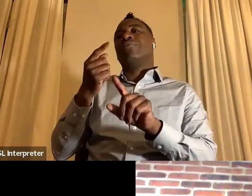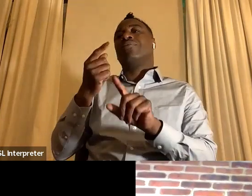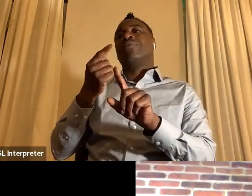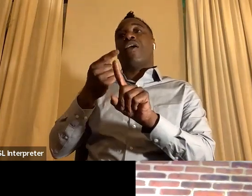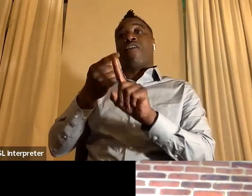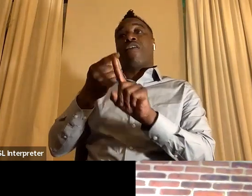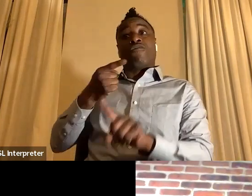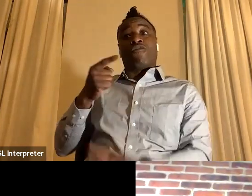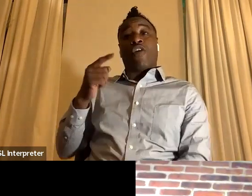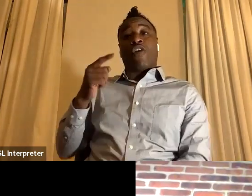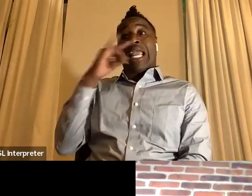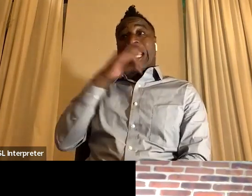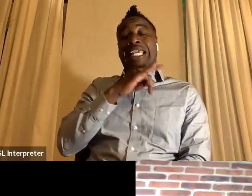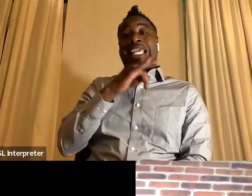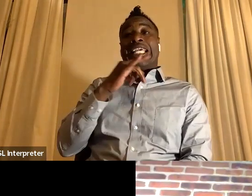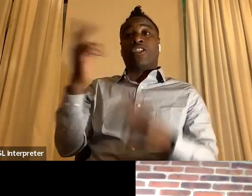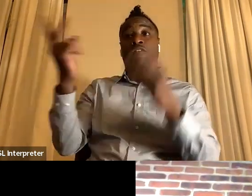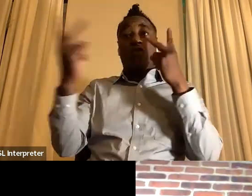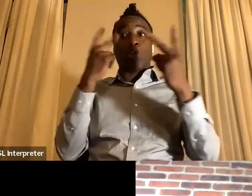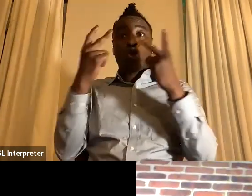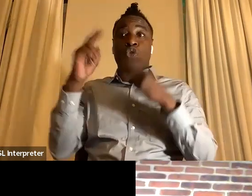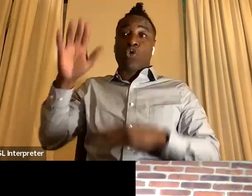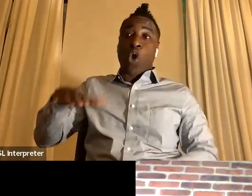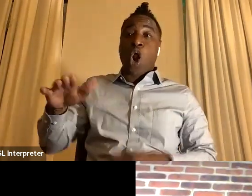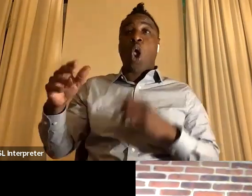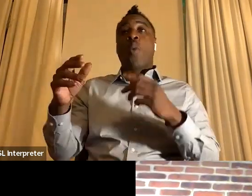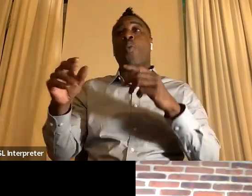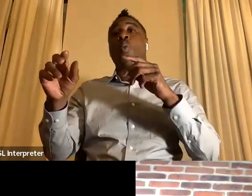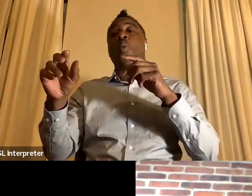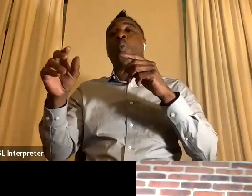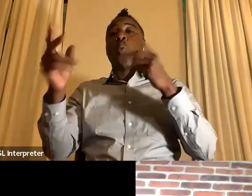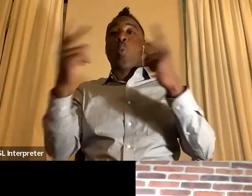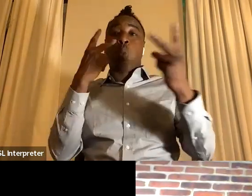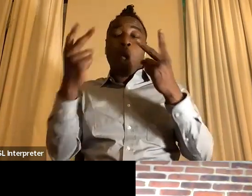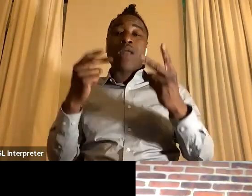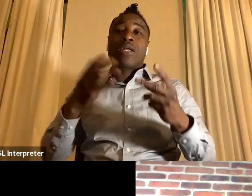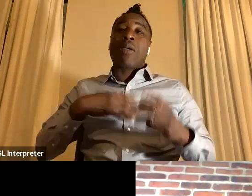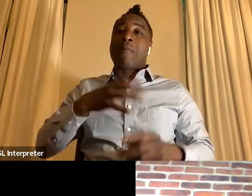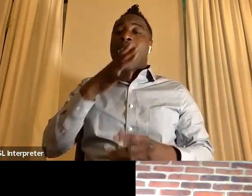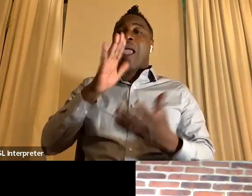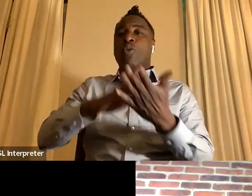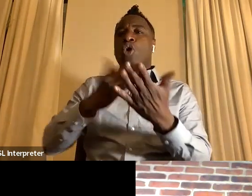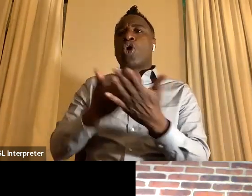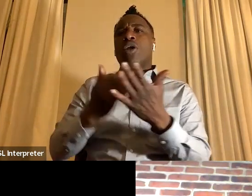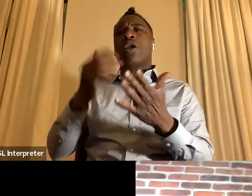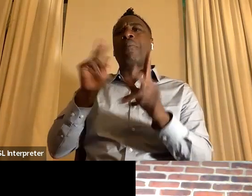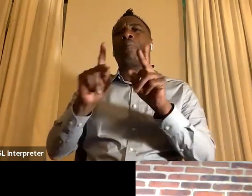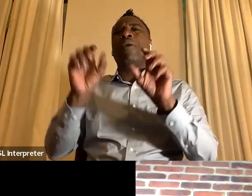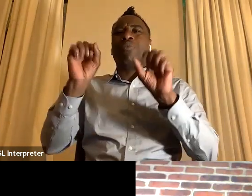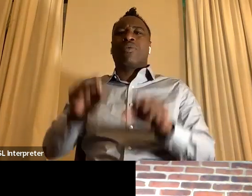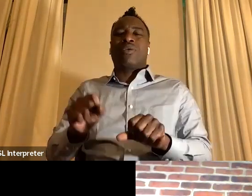growing up and like, just watching my mom cook and stuff like that. I feel like everybody can connect to that. Like core memory and even relate to it.